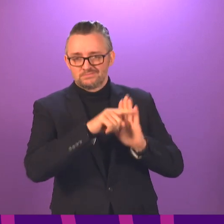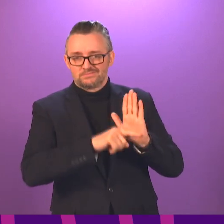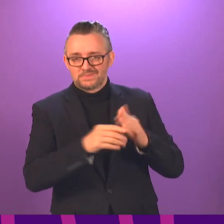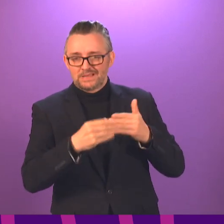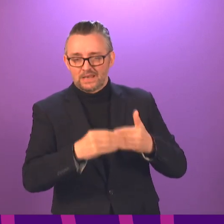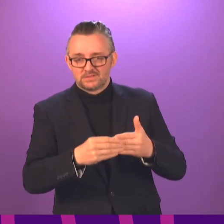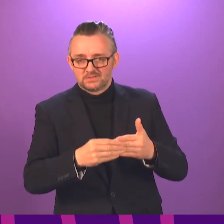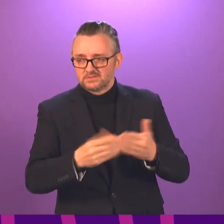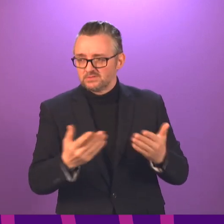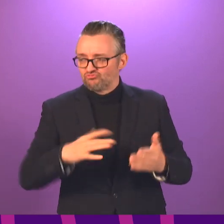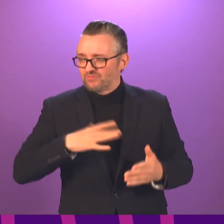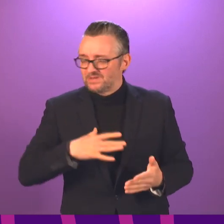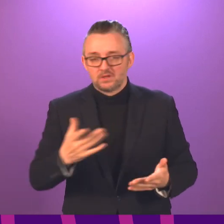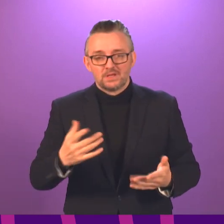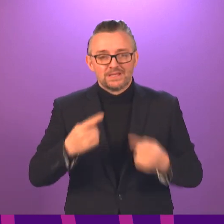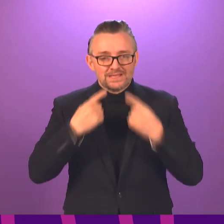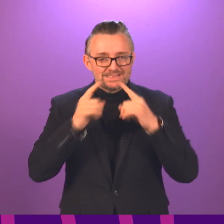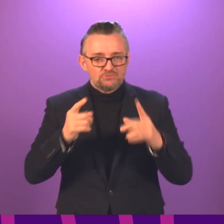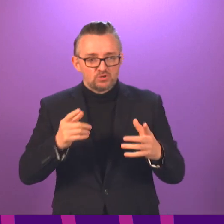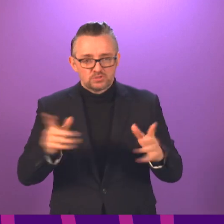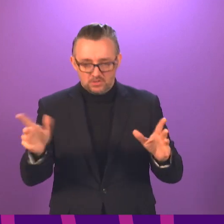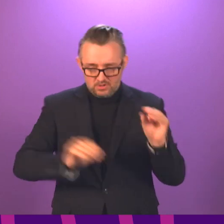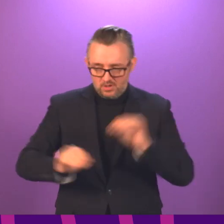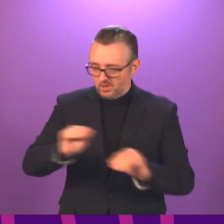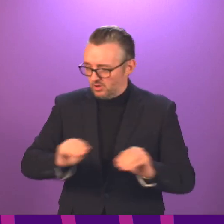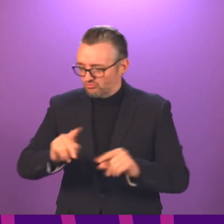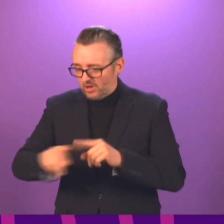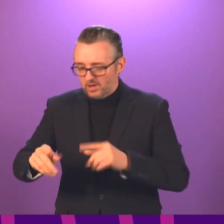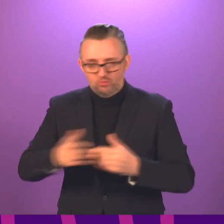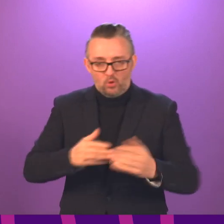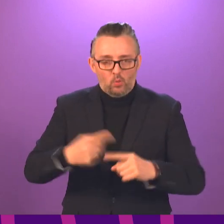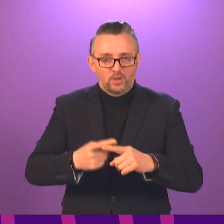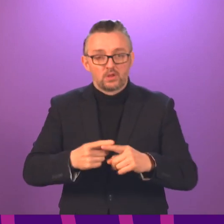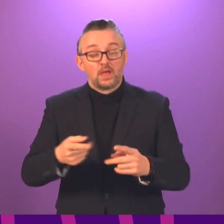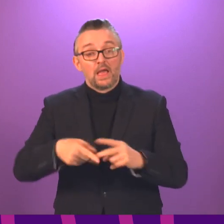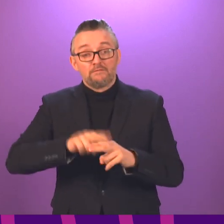been left to clear up this issue and make it work. If two thirds of the class will be